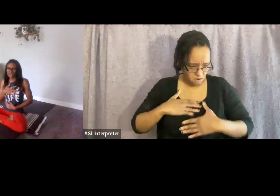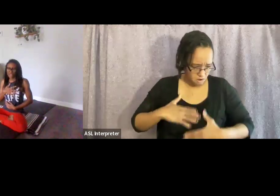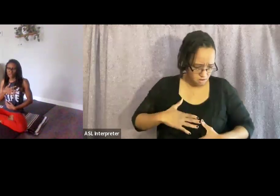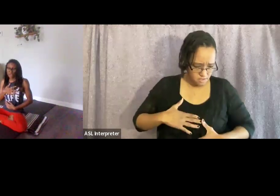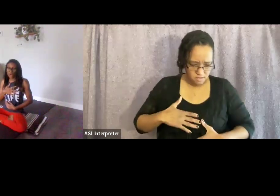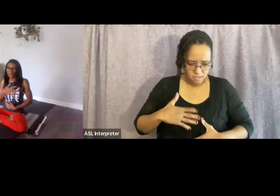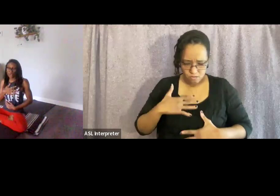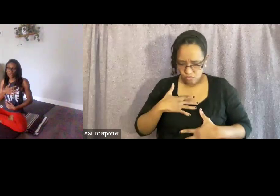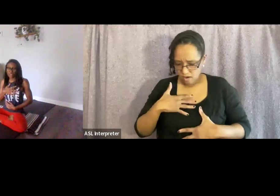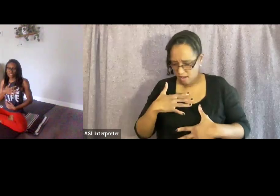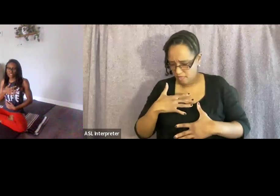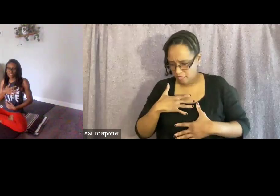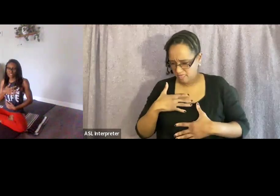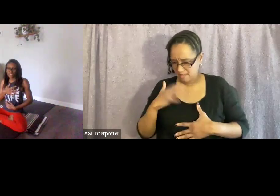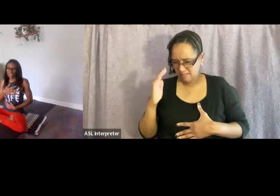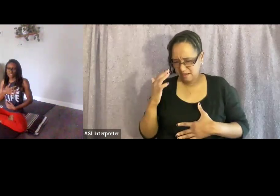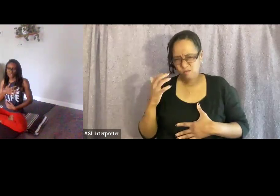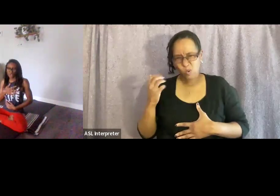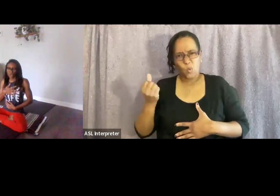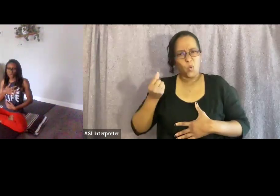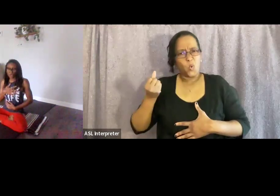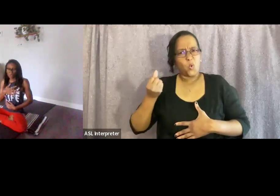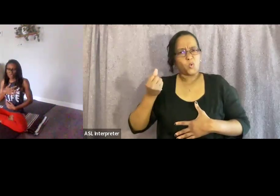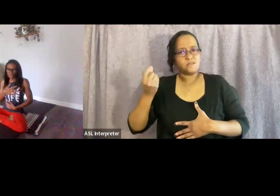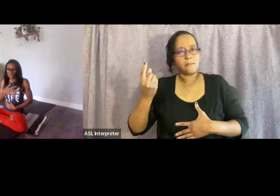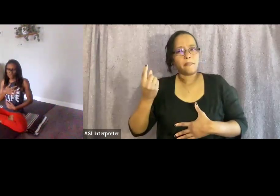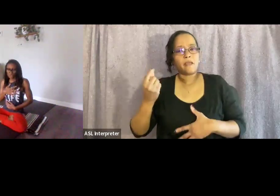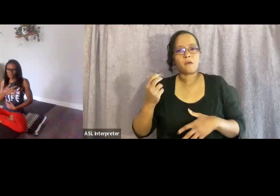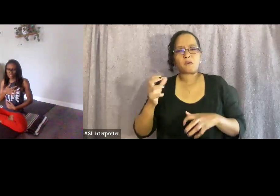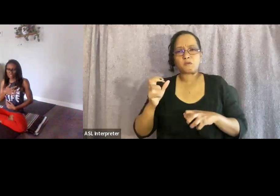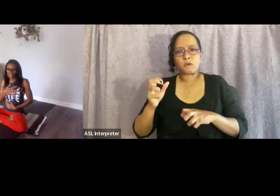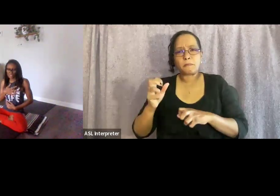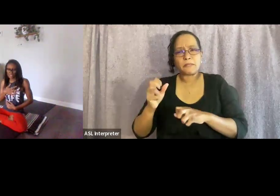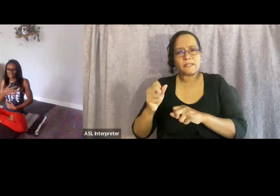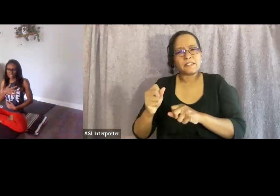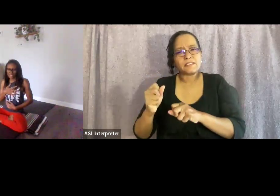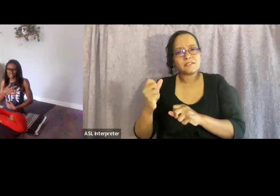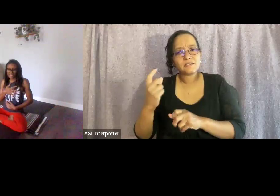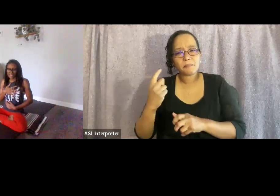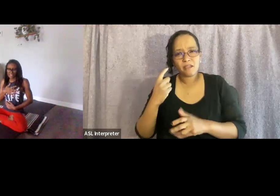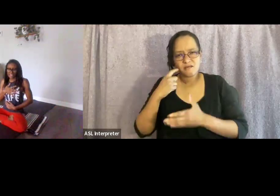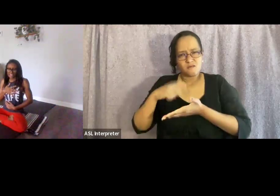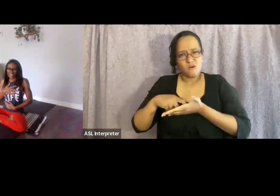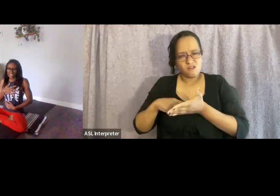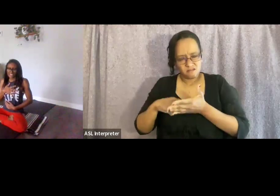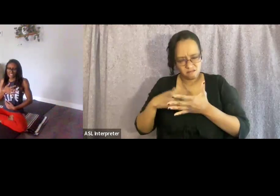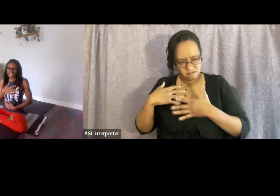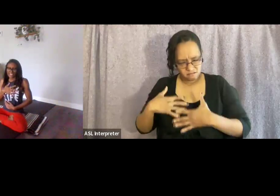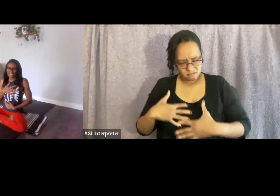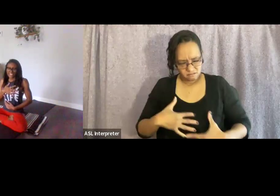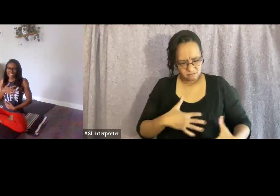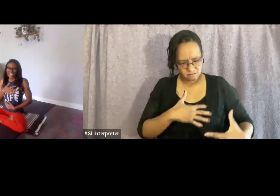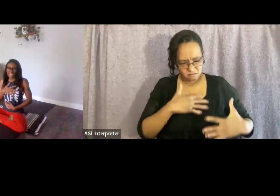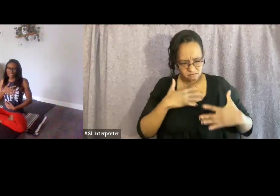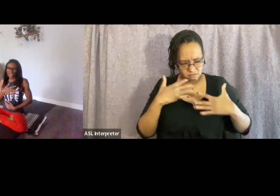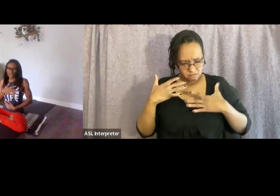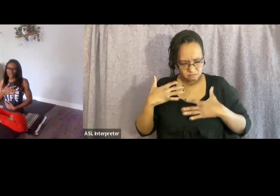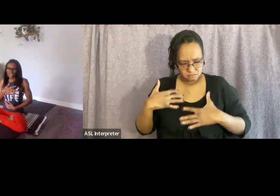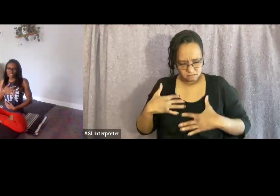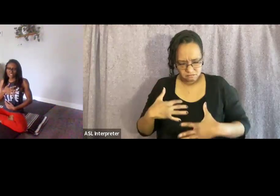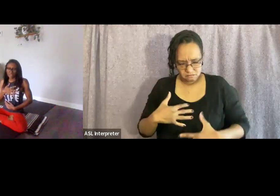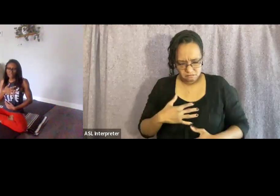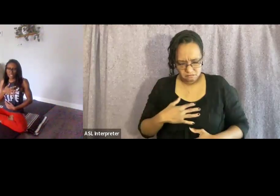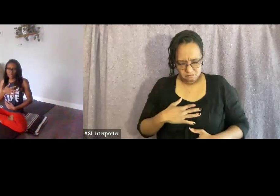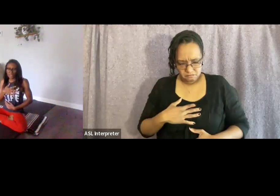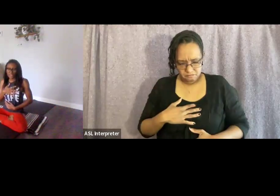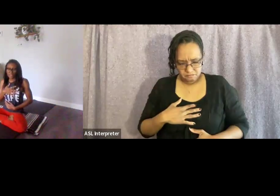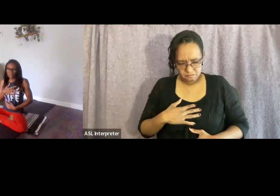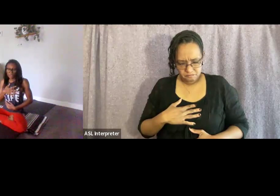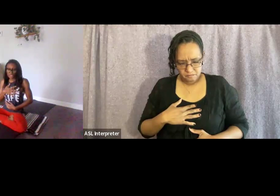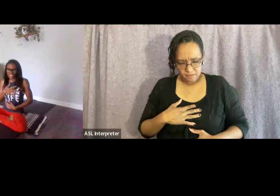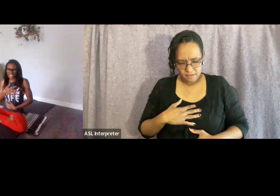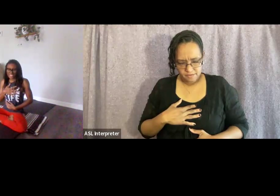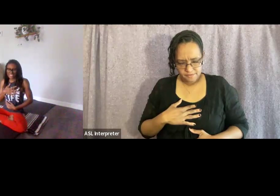that you might be holding on, or gripping to, and give yourself maybe permission